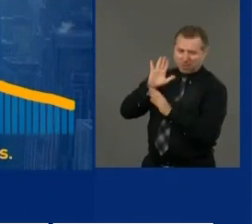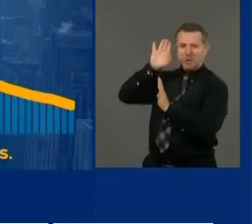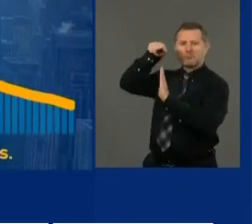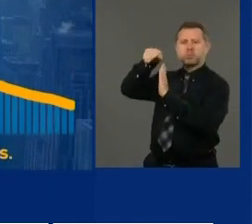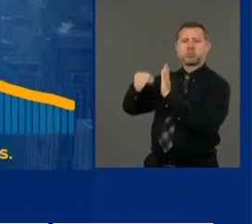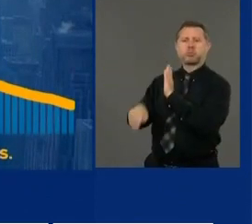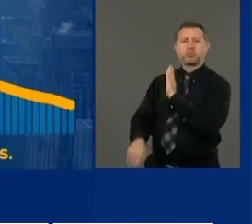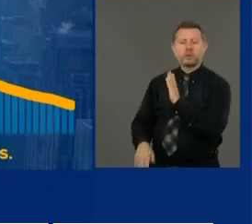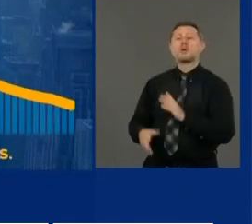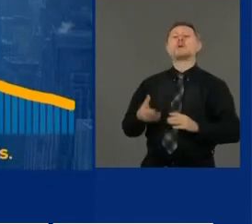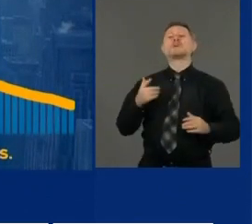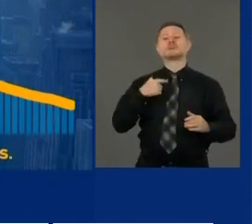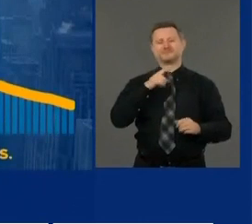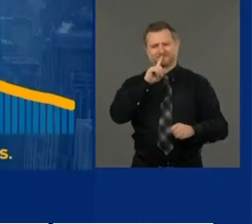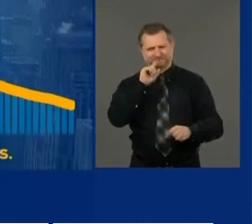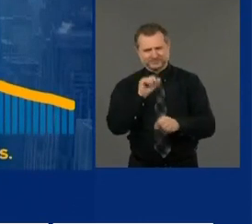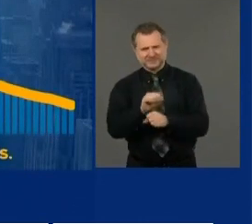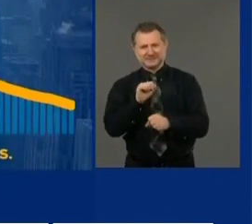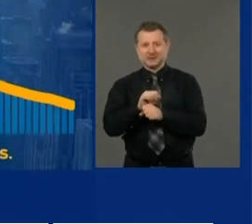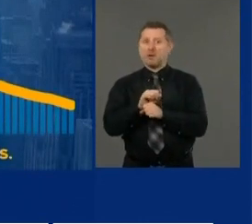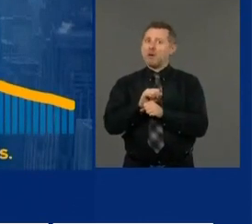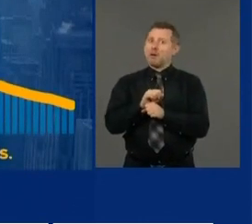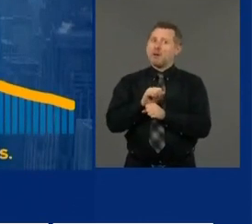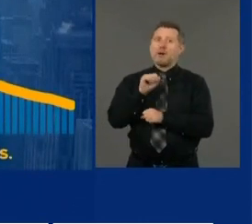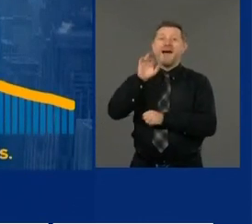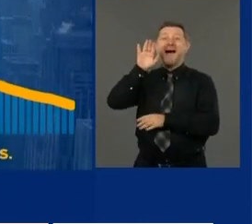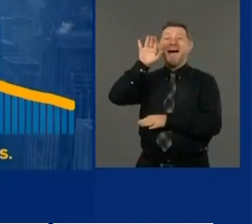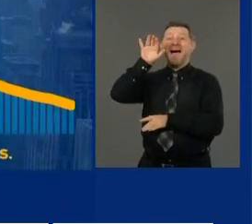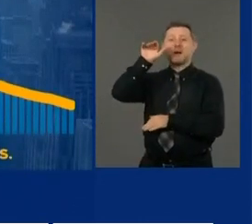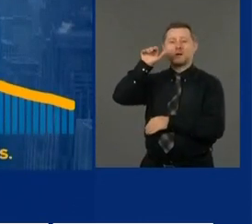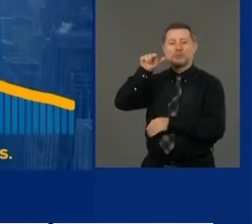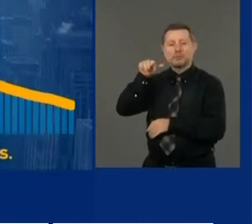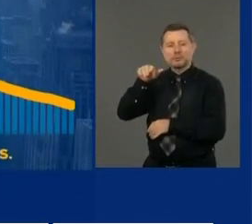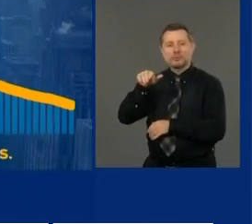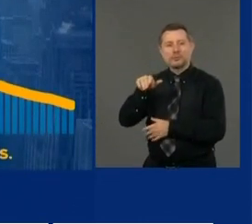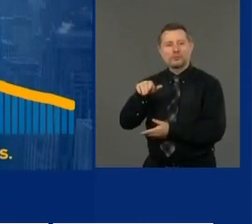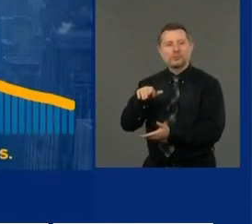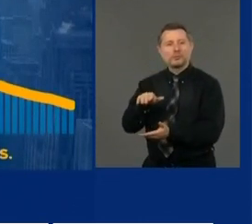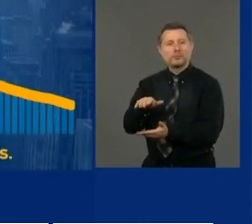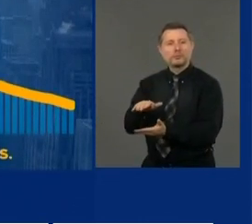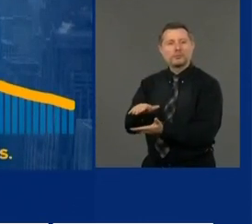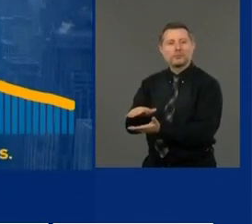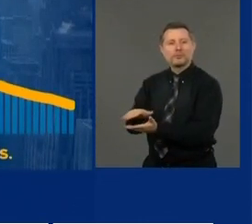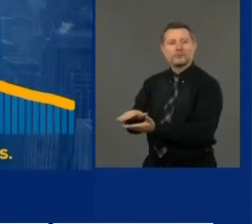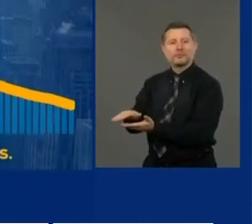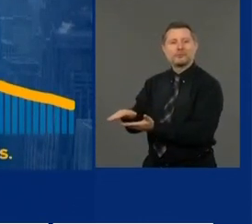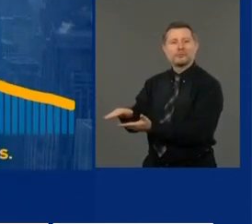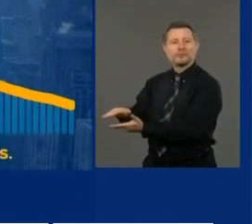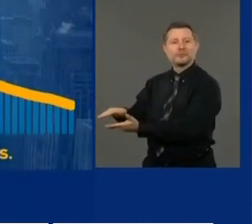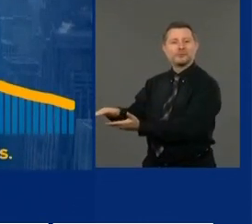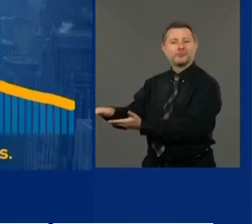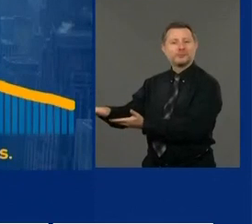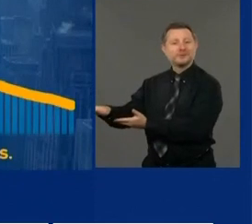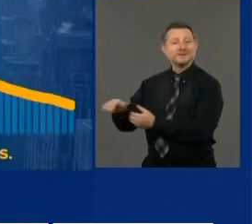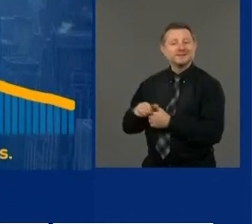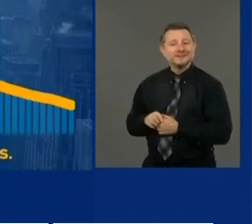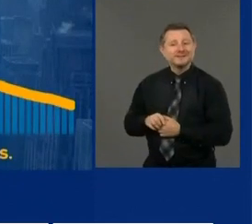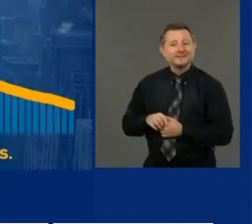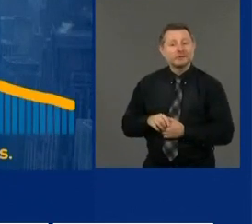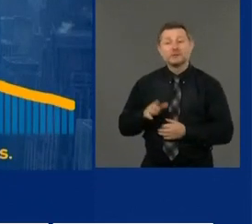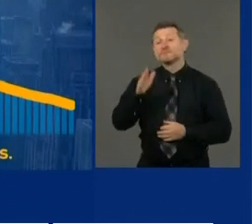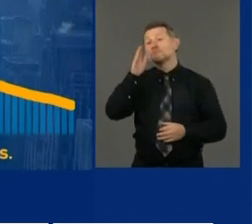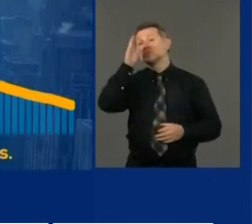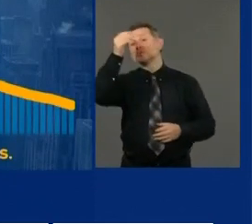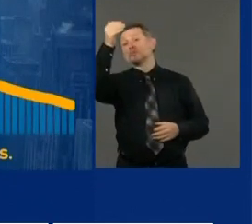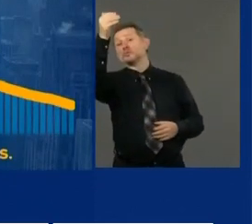BECAUSE WE DID TAMED THE BEAST.